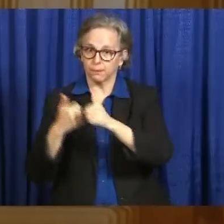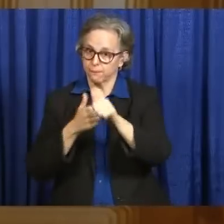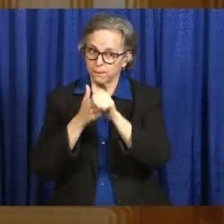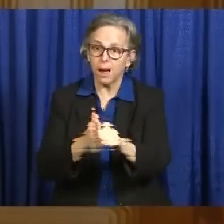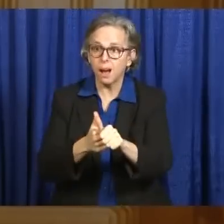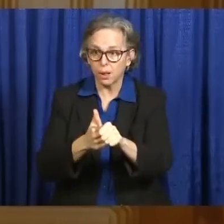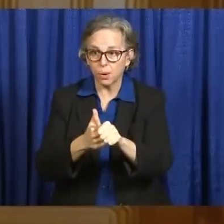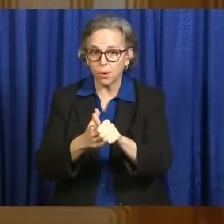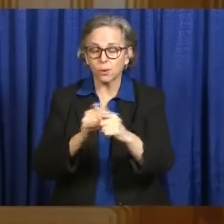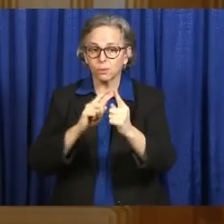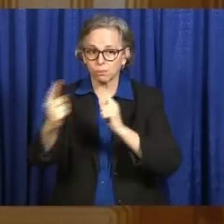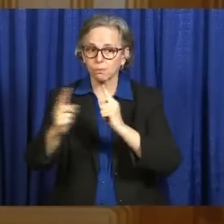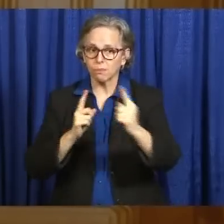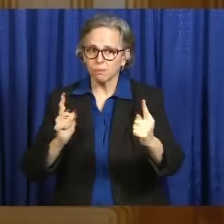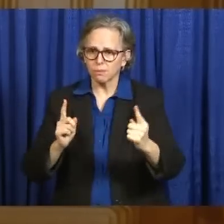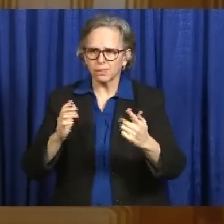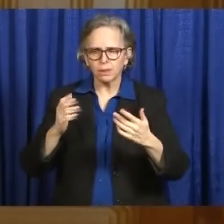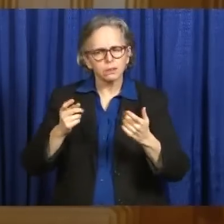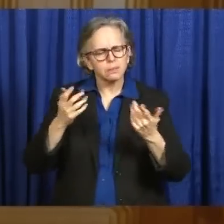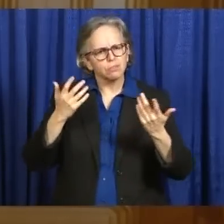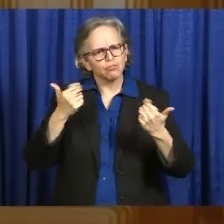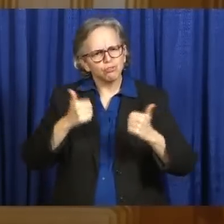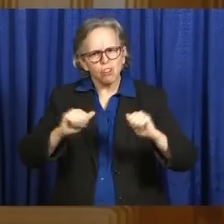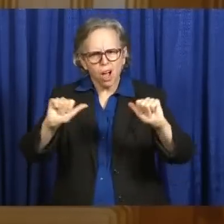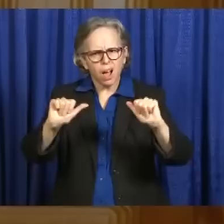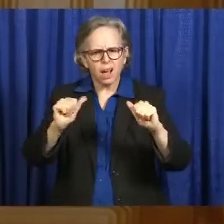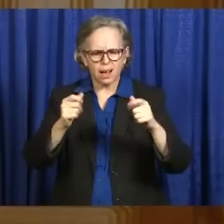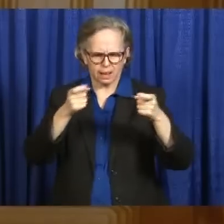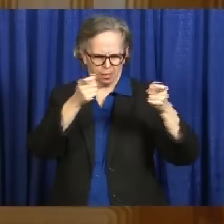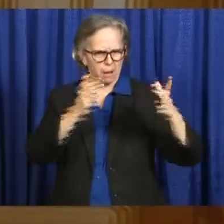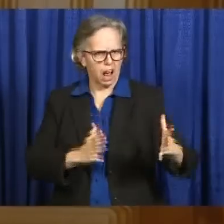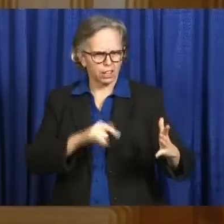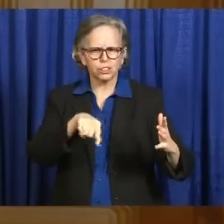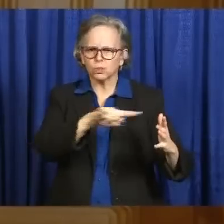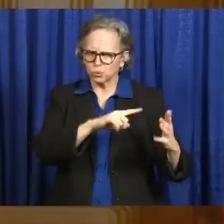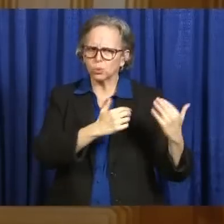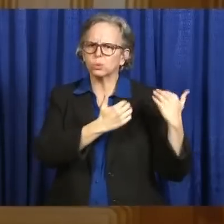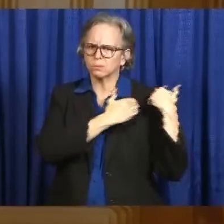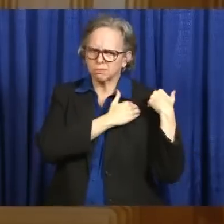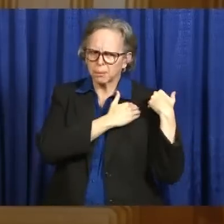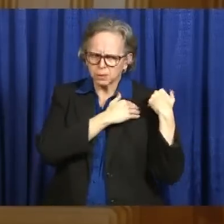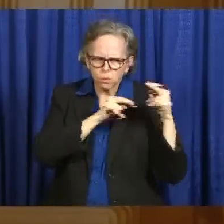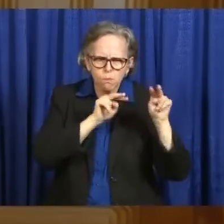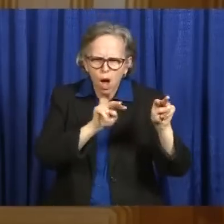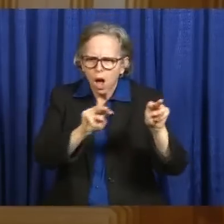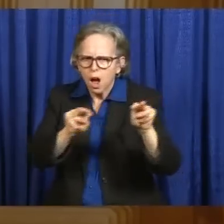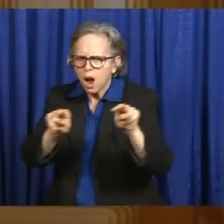OBLIGATION OF BOTH THE STORE THAT IS OPEN AS WELL AS THE CUSTOMERS IN THE STORE TO KEEP THAT SOCIAL DISTANCING. SO, WE REMIND BOTH PARTIES THAT WE BOTH HAVE AN OBLIGATION TO